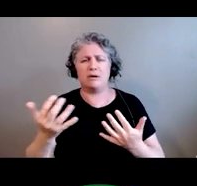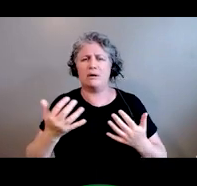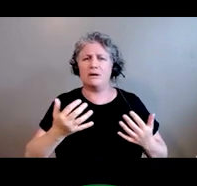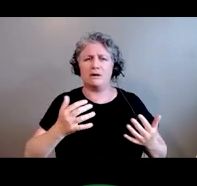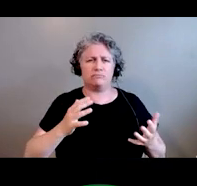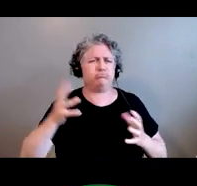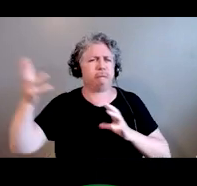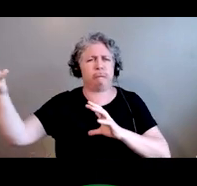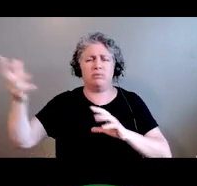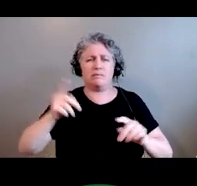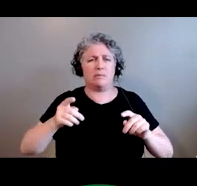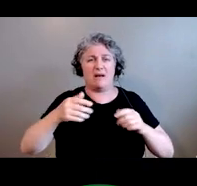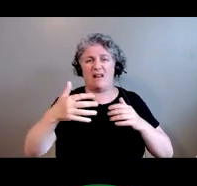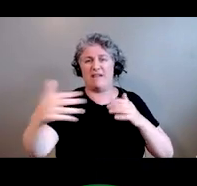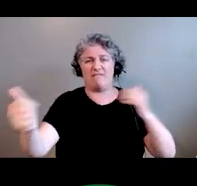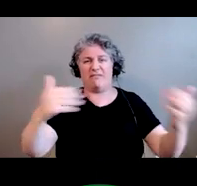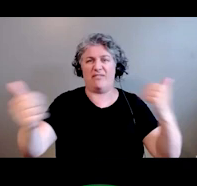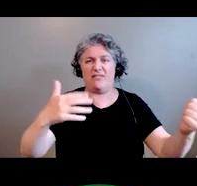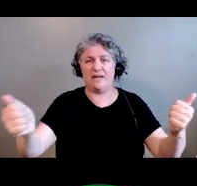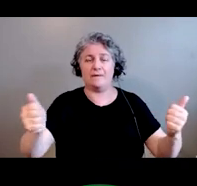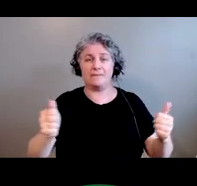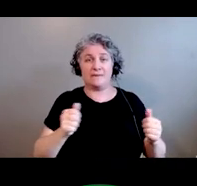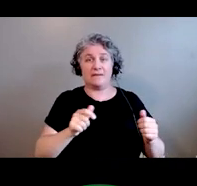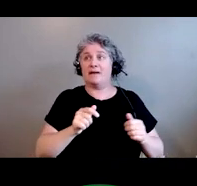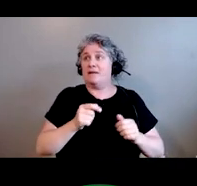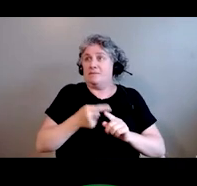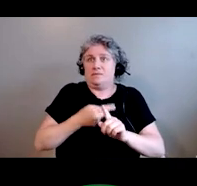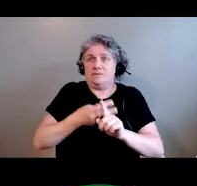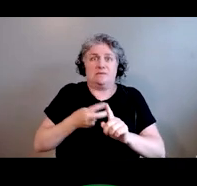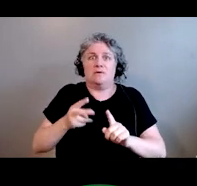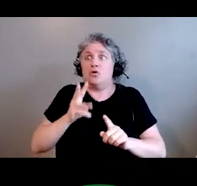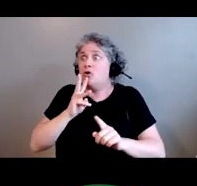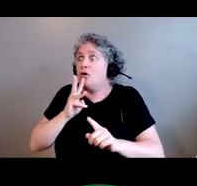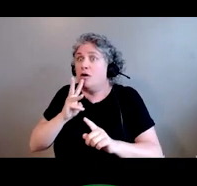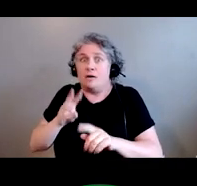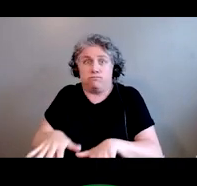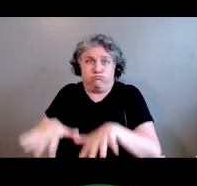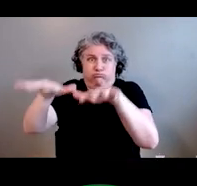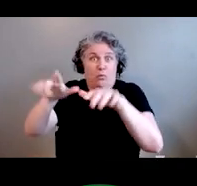But it was quite shocking. But I was gonna say a few things about trails.